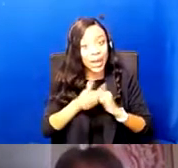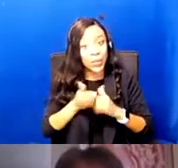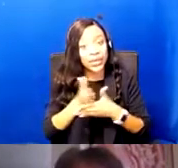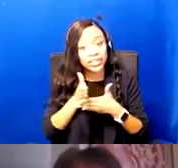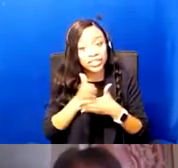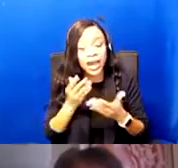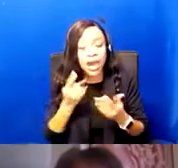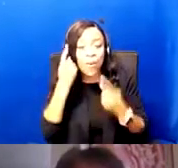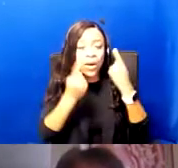facilitate some more